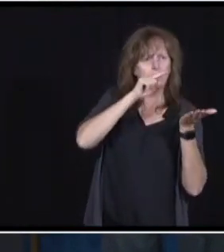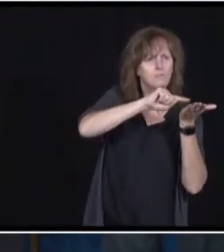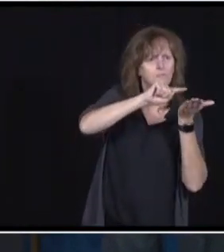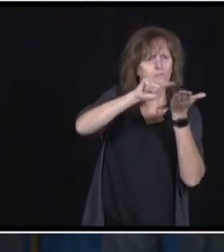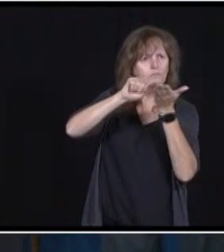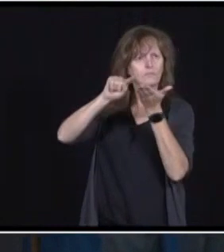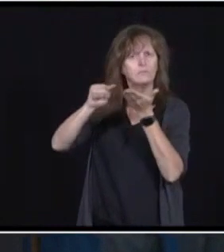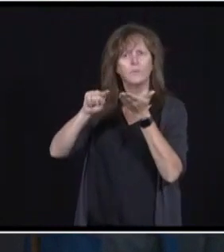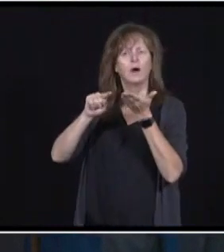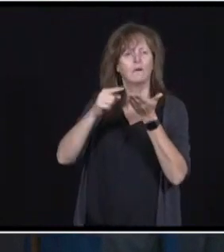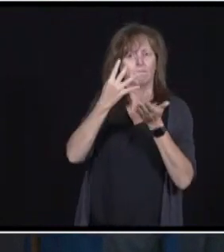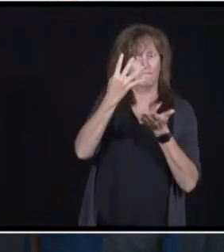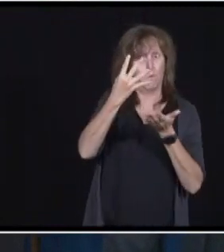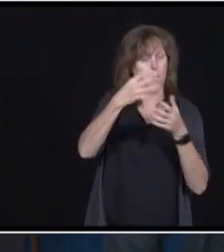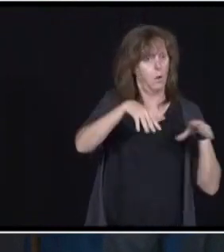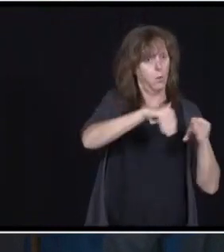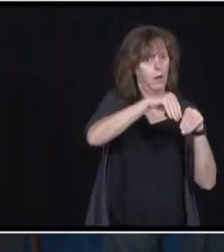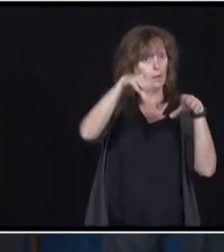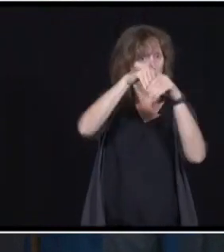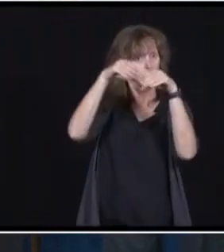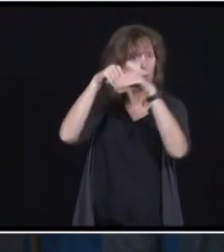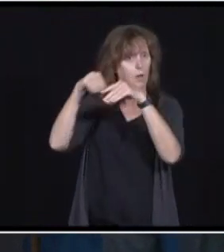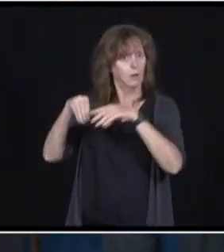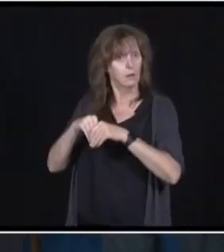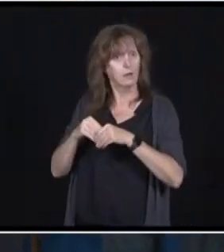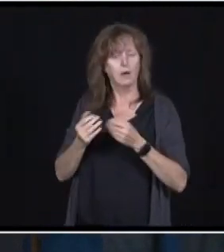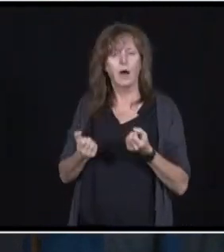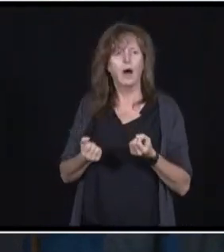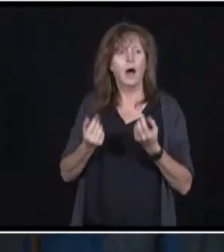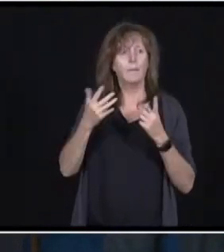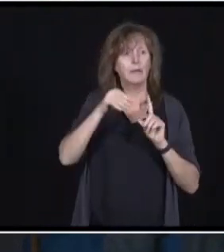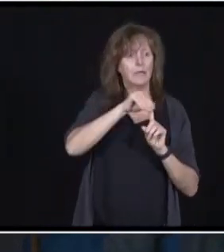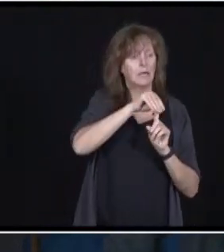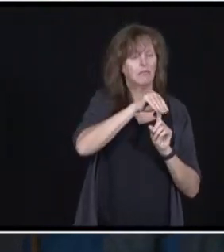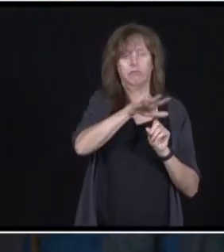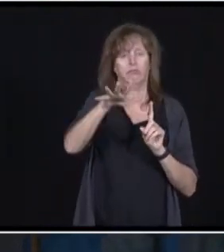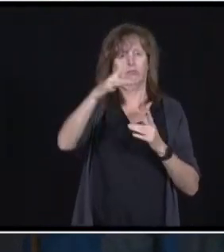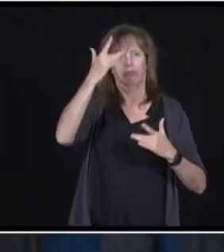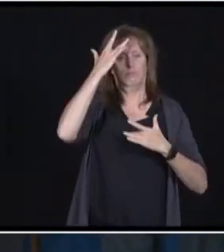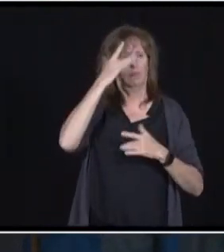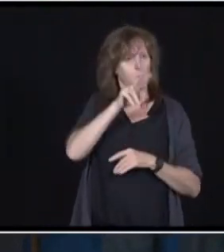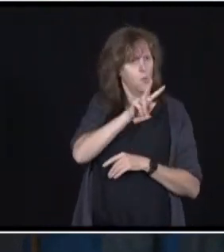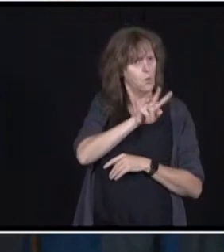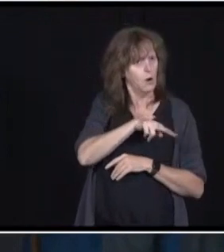Toronto health that their team is investigating four different weddings responsible for 22 infections.